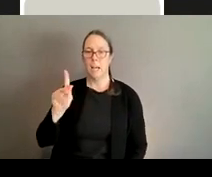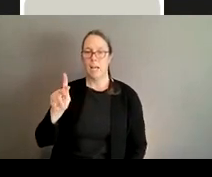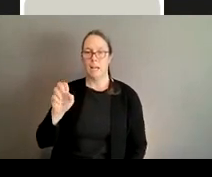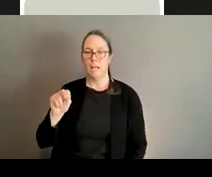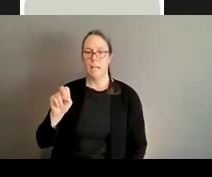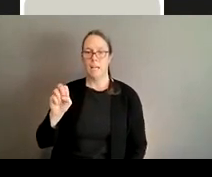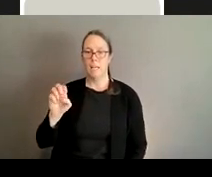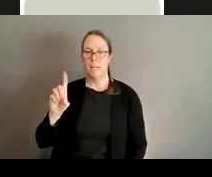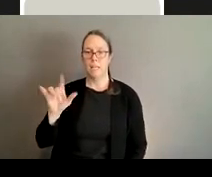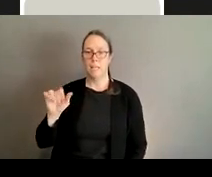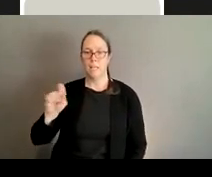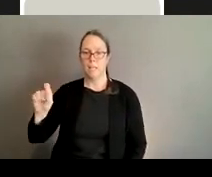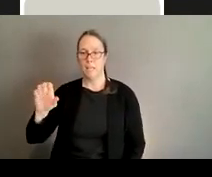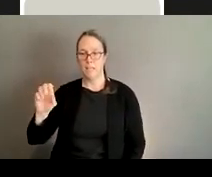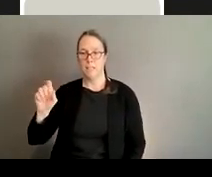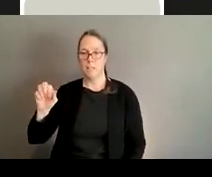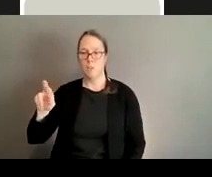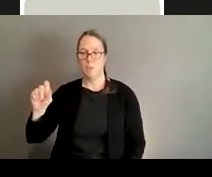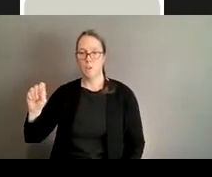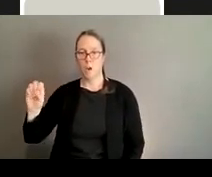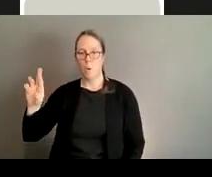And share about your idea and ask for contacts.